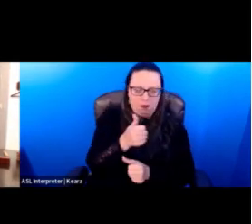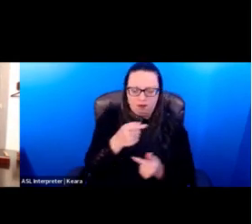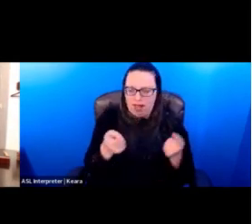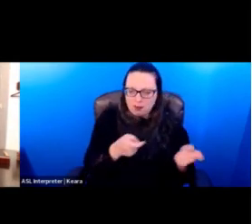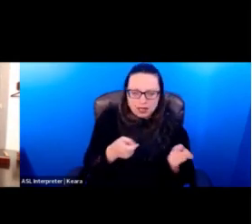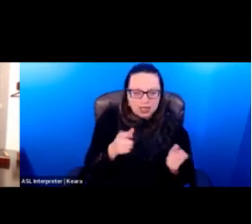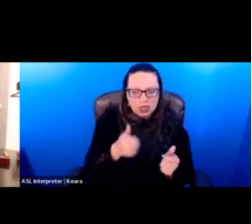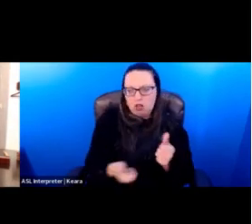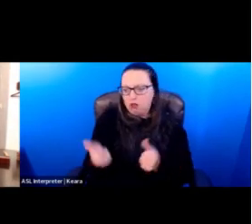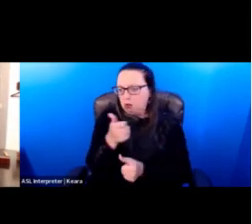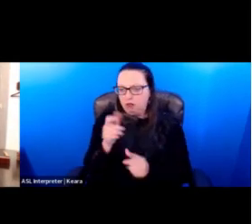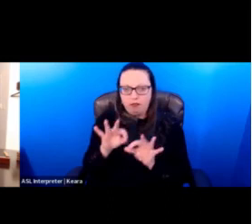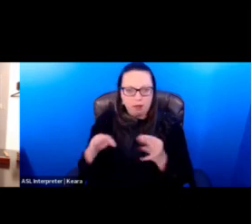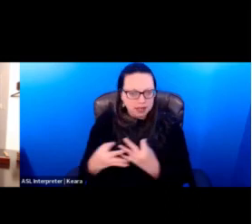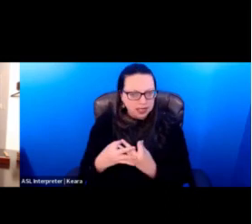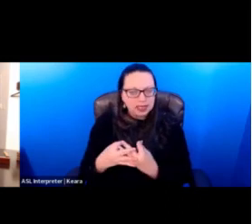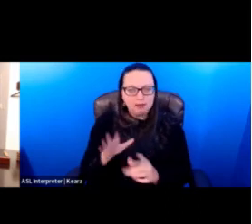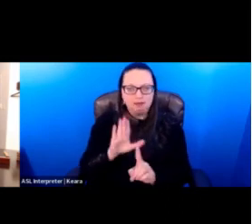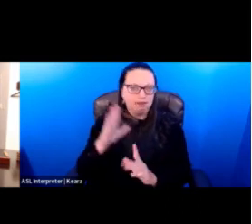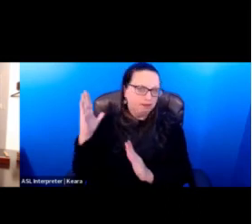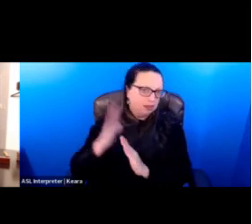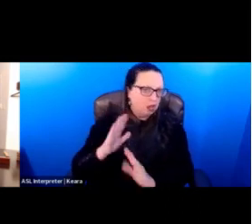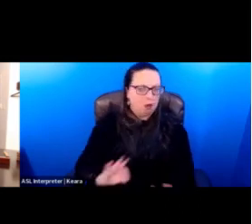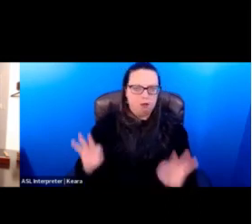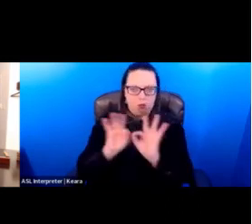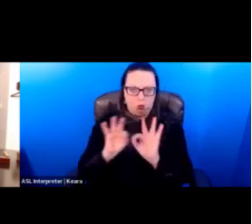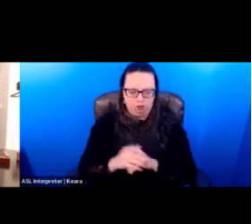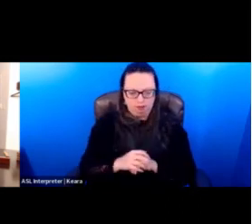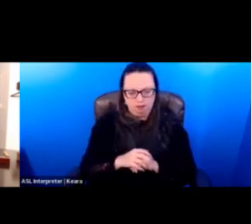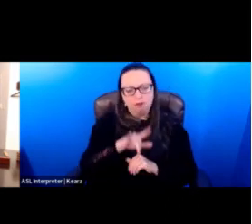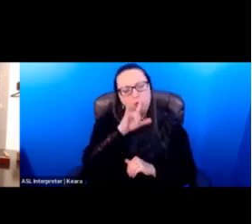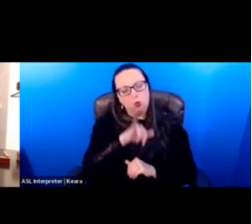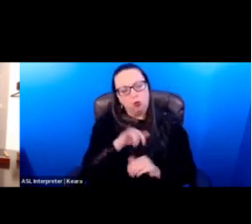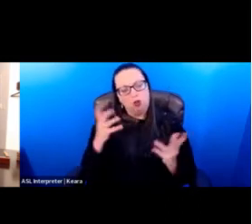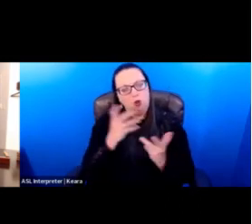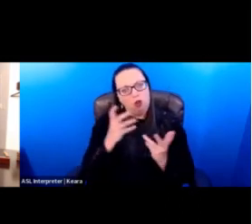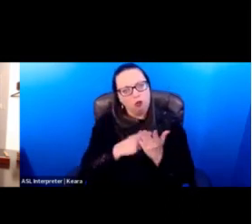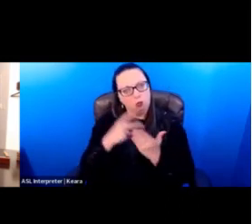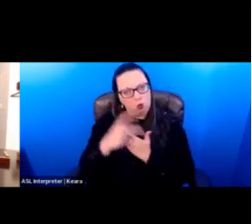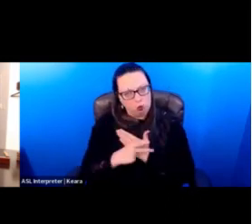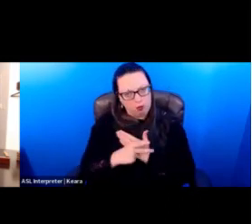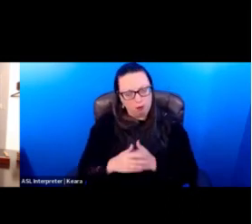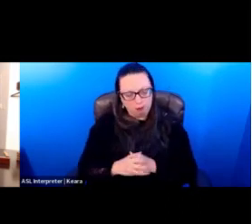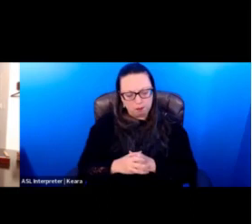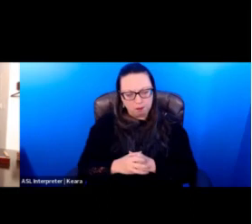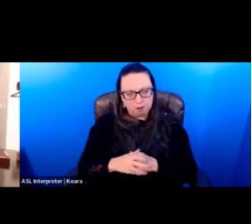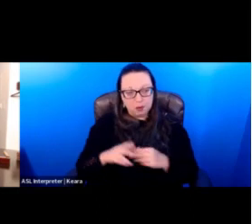it's an incredible program that we are just honored to have. We also focus the second program on